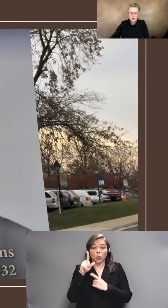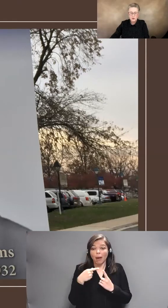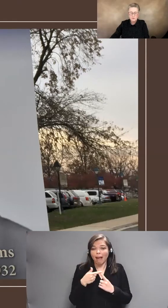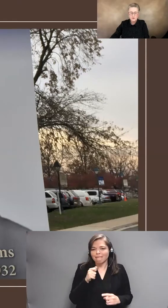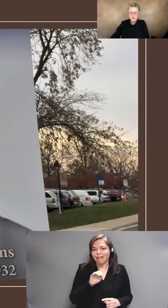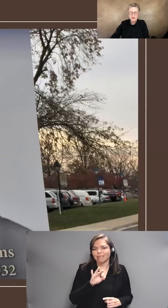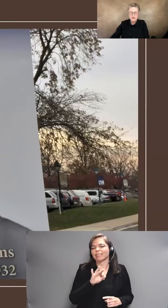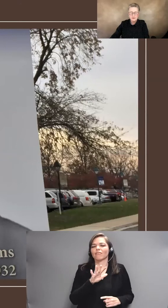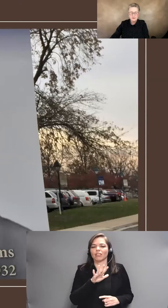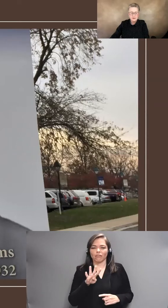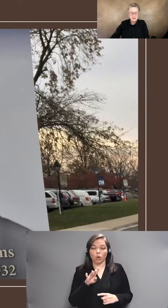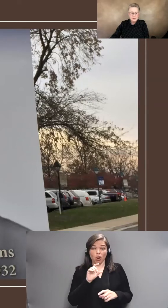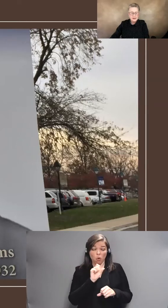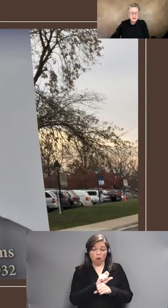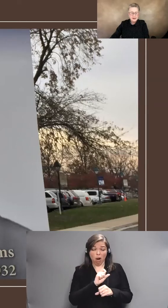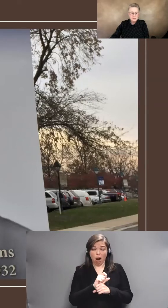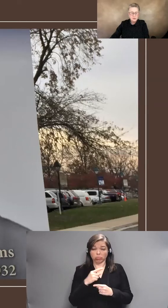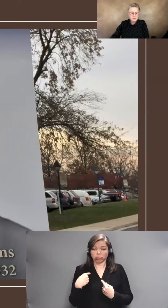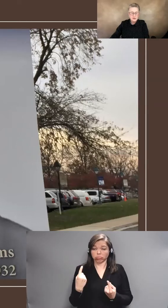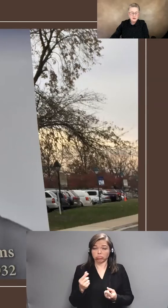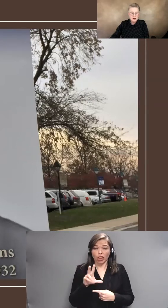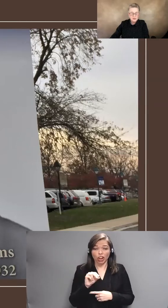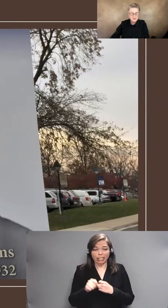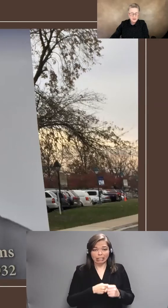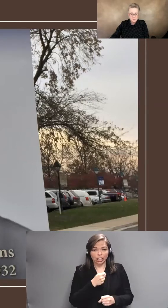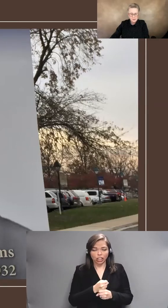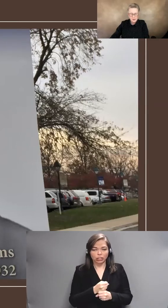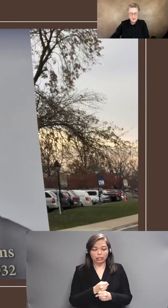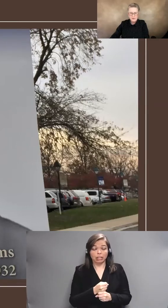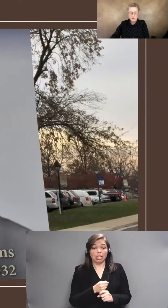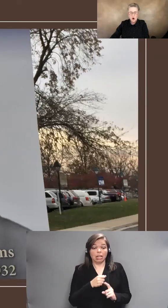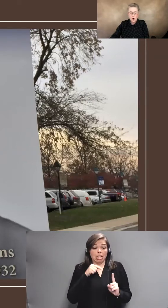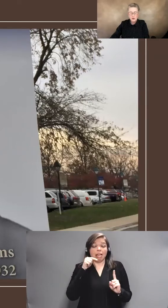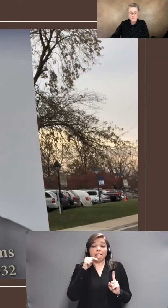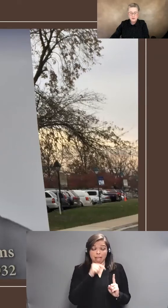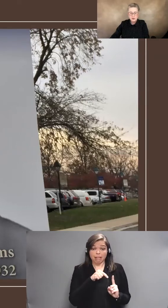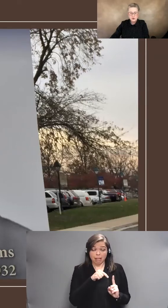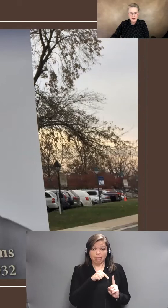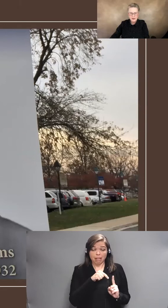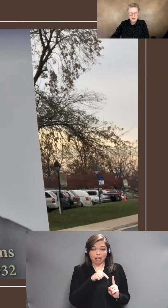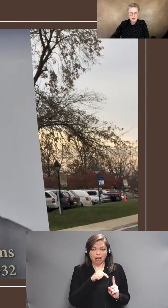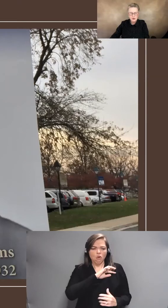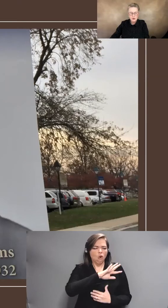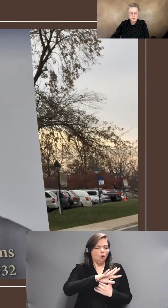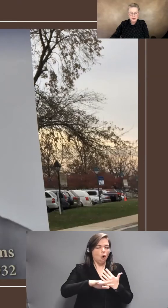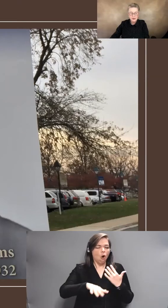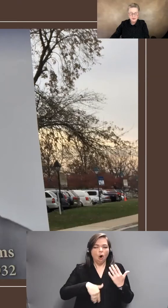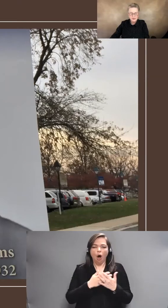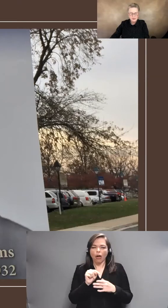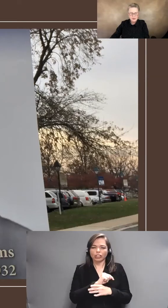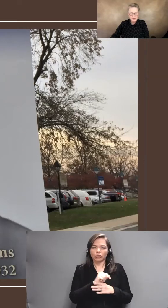and worked for 30 years and it was because of him that all of these trainings took place